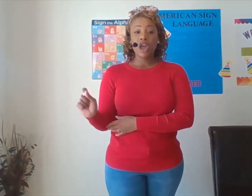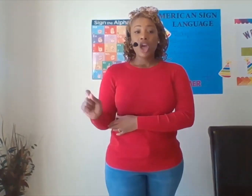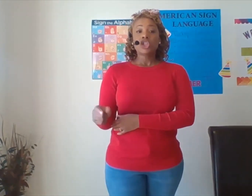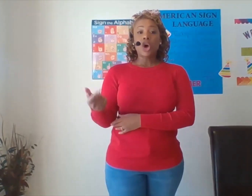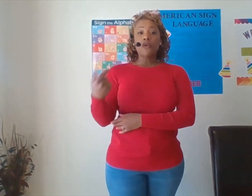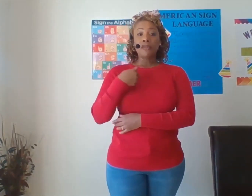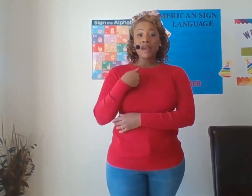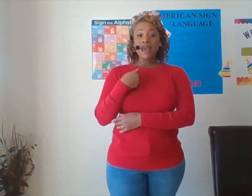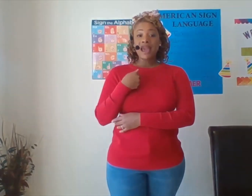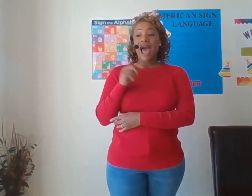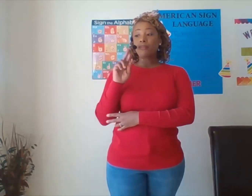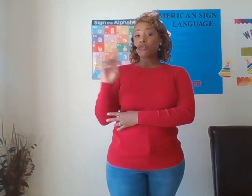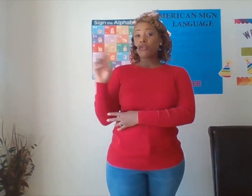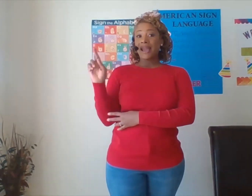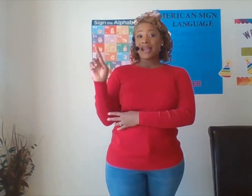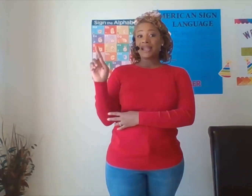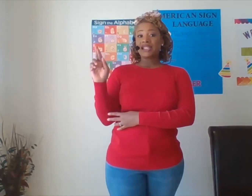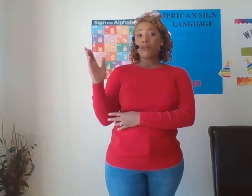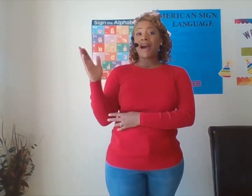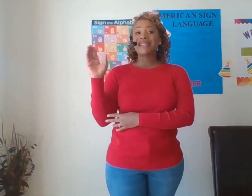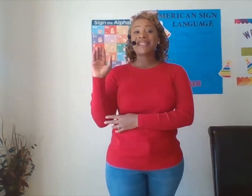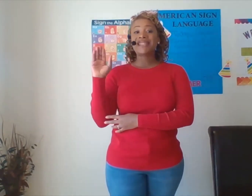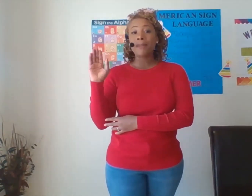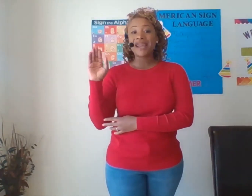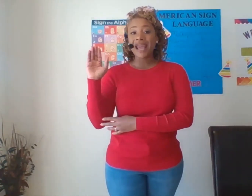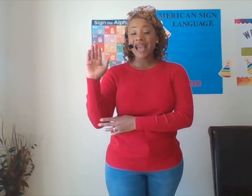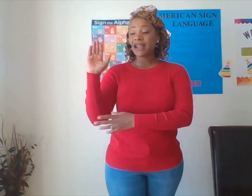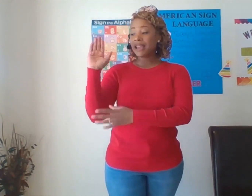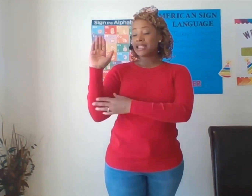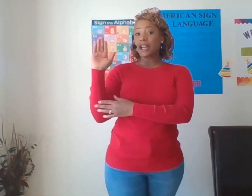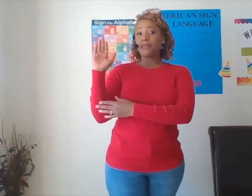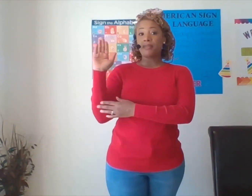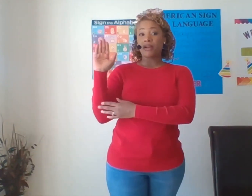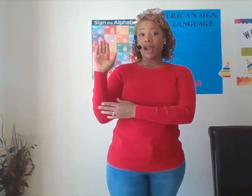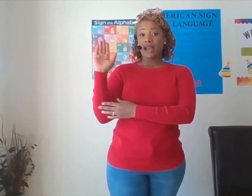so for me I'm right-handed so my dominant hand is gonna be my right hand